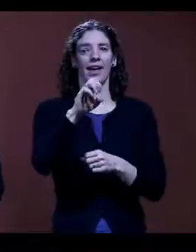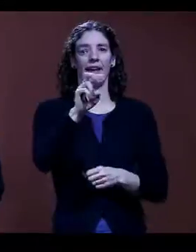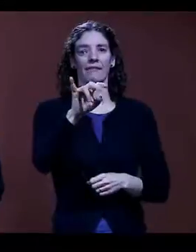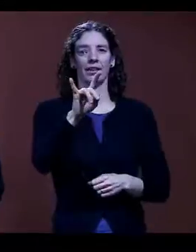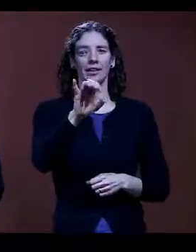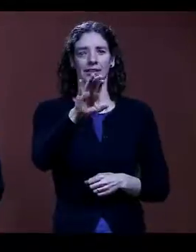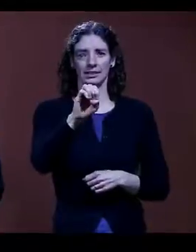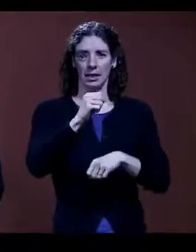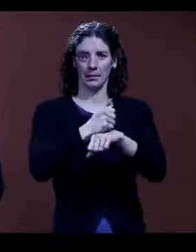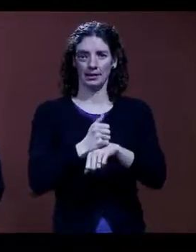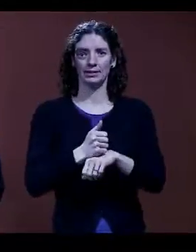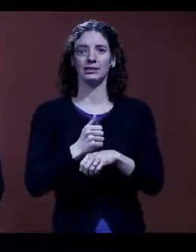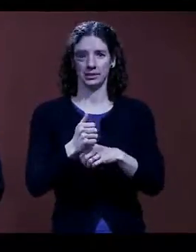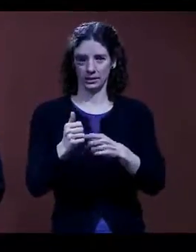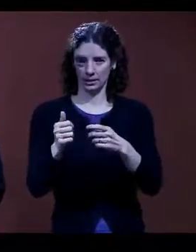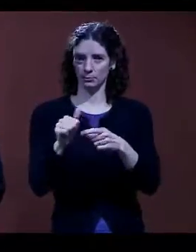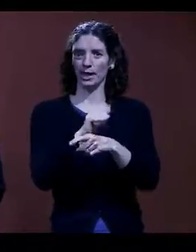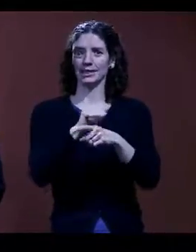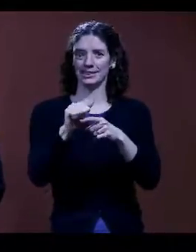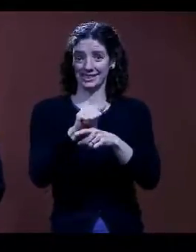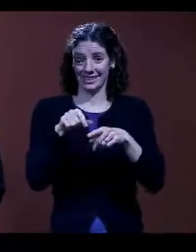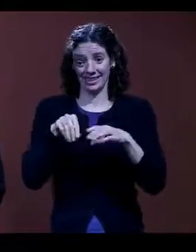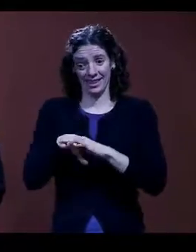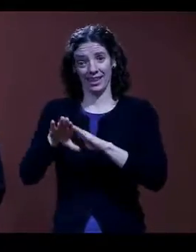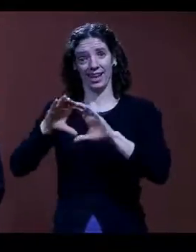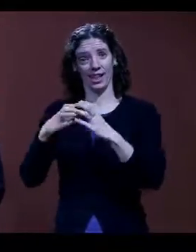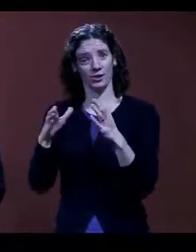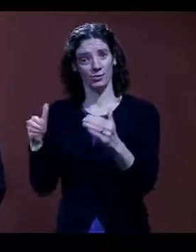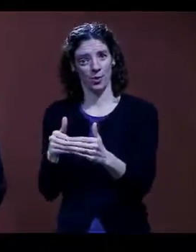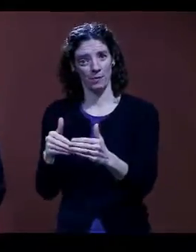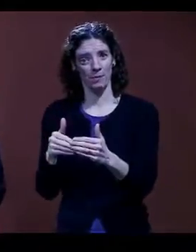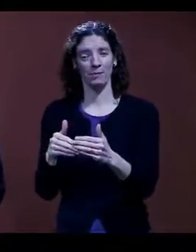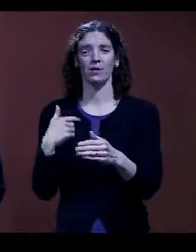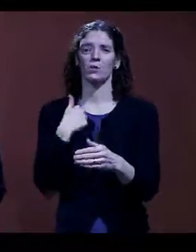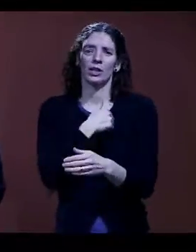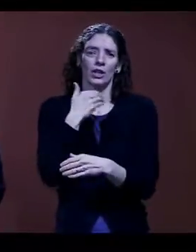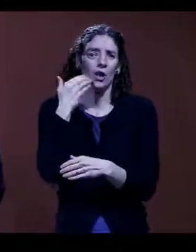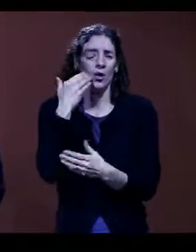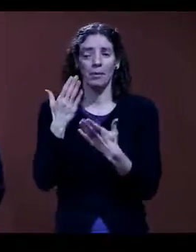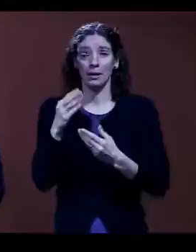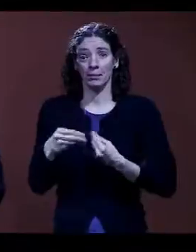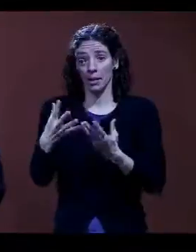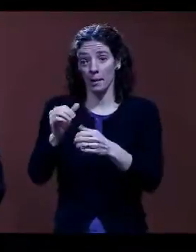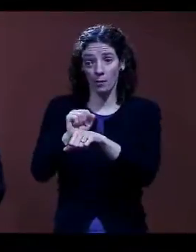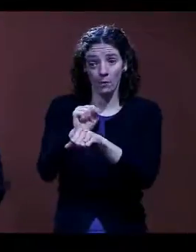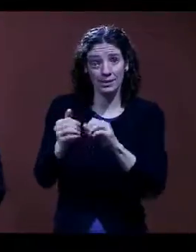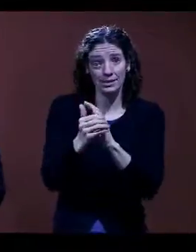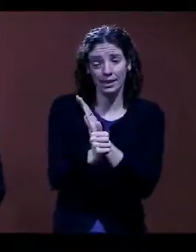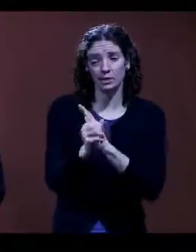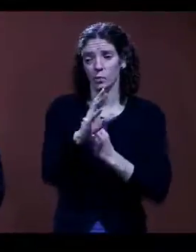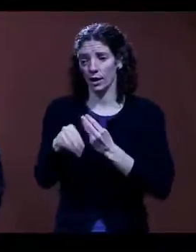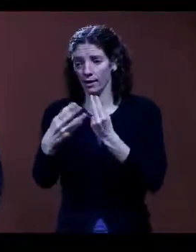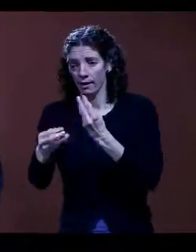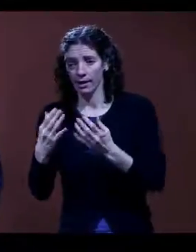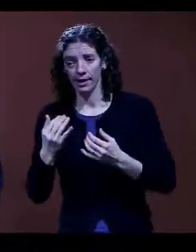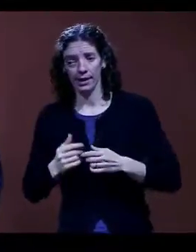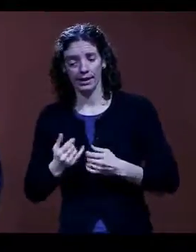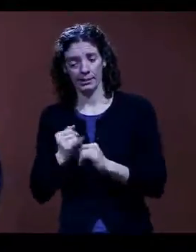are effective in increasing student's transition knowledge whether it be employment skills or independent living, life skills, or academic skills.